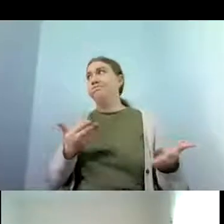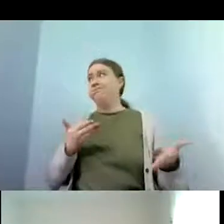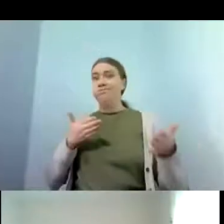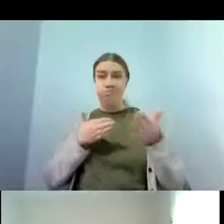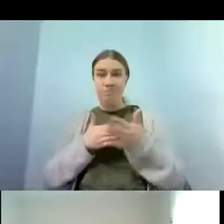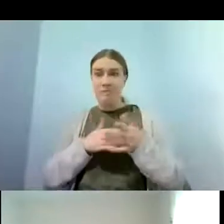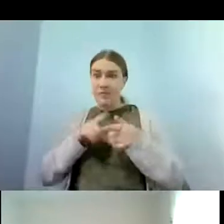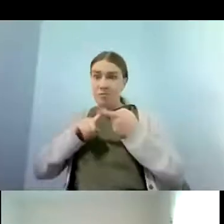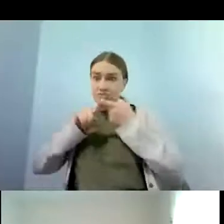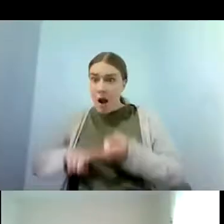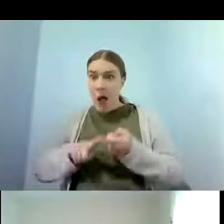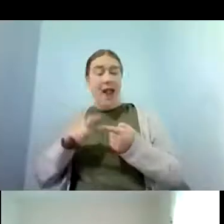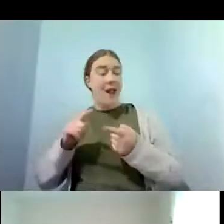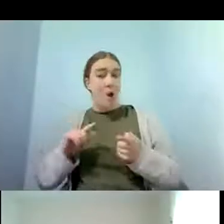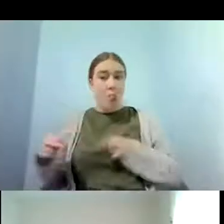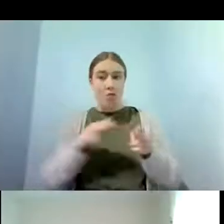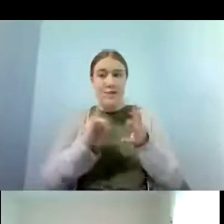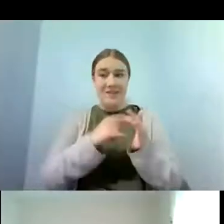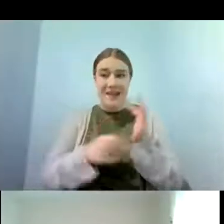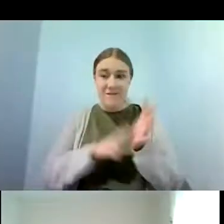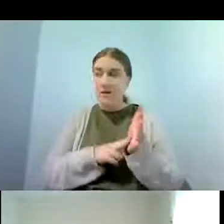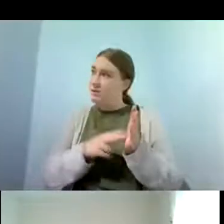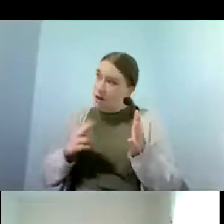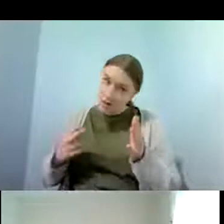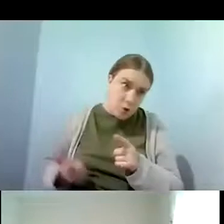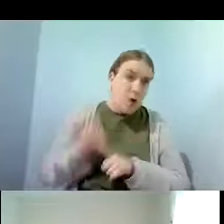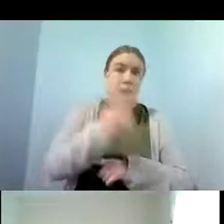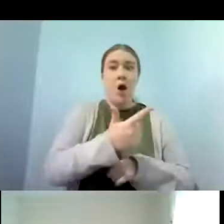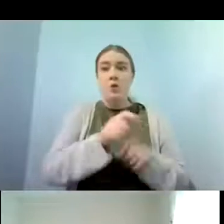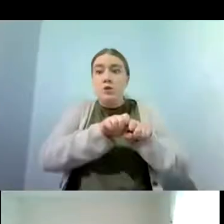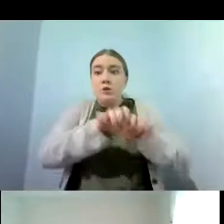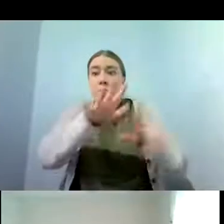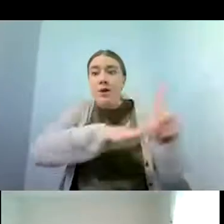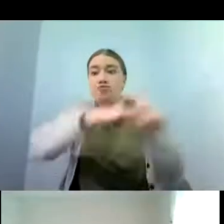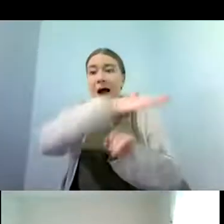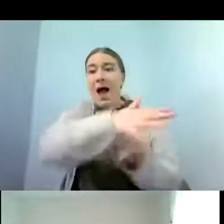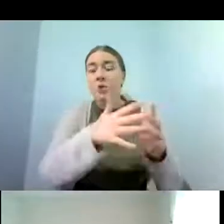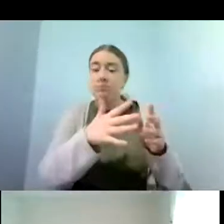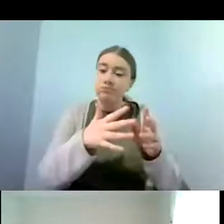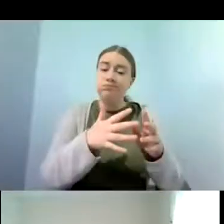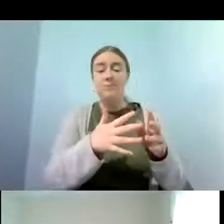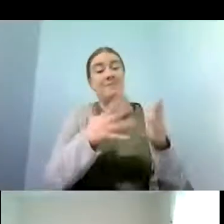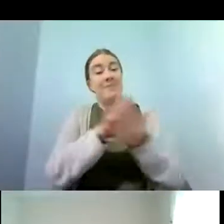the river severn to give them access to their spawning grounds and weirs are huge structures